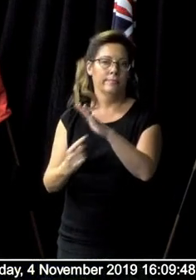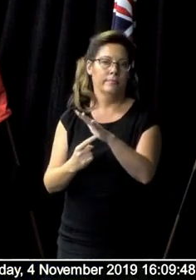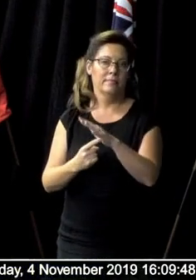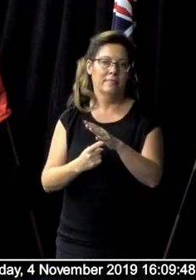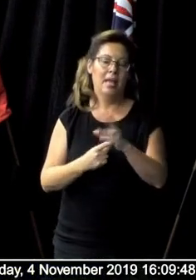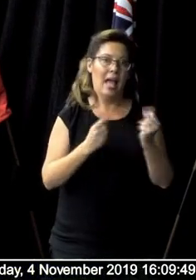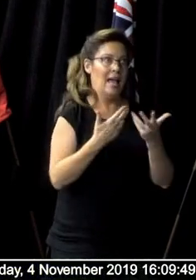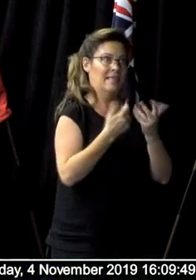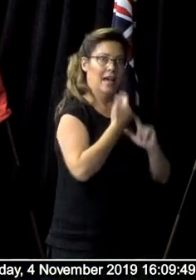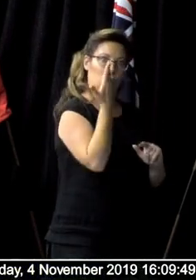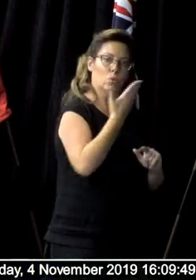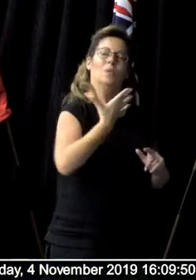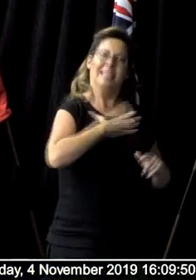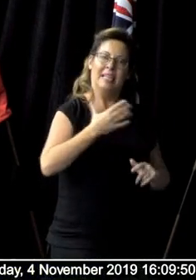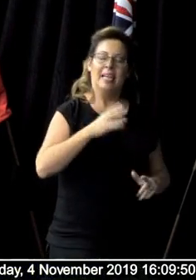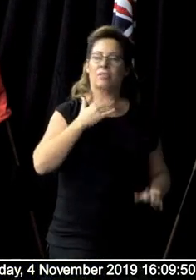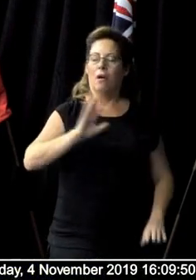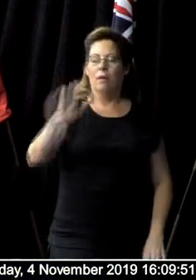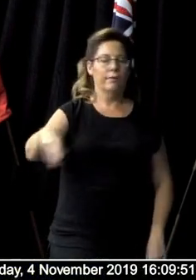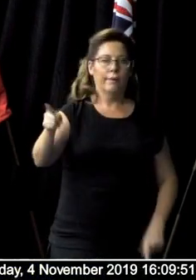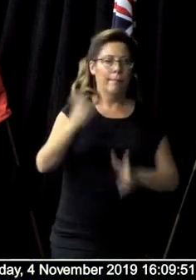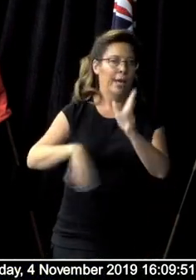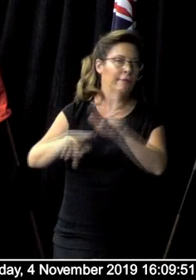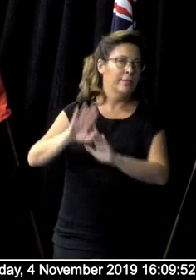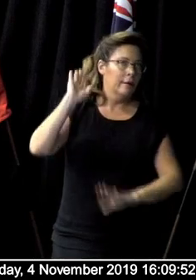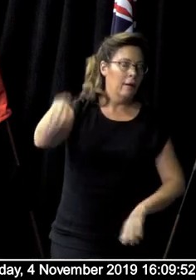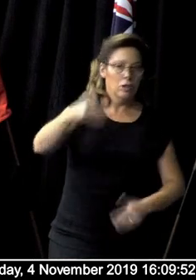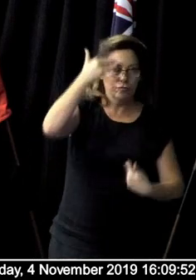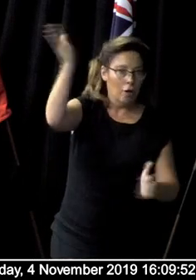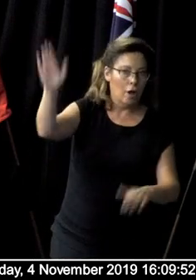Okay, they’re just the parent. They will – they will say what their child needs.